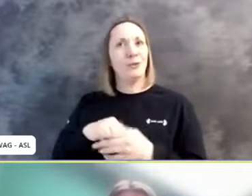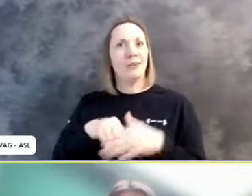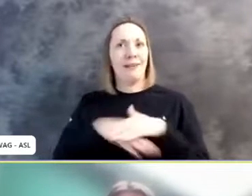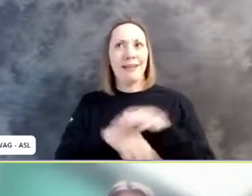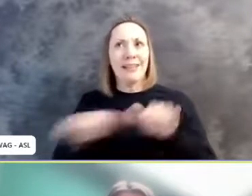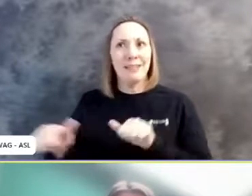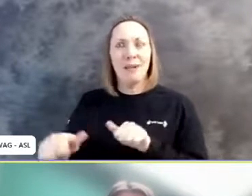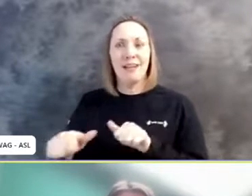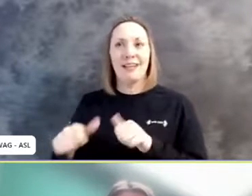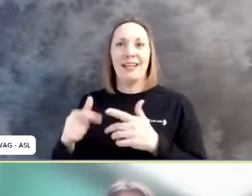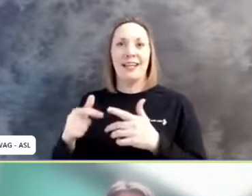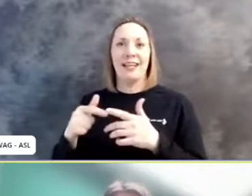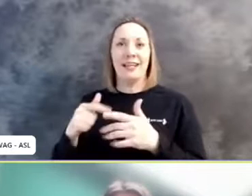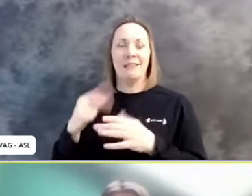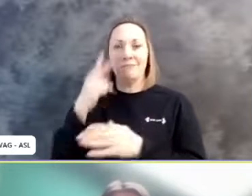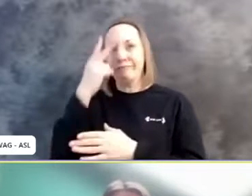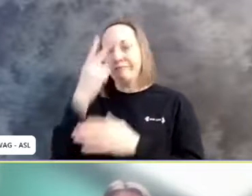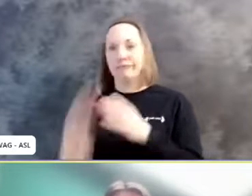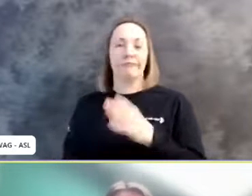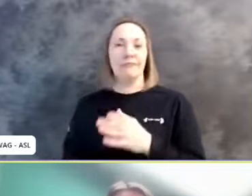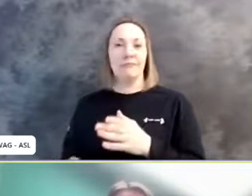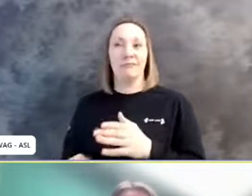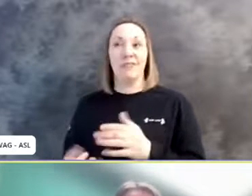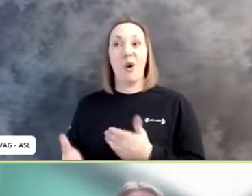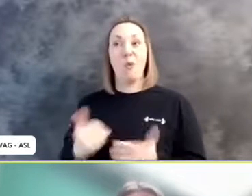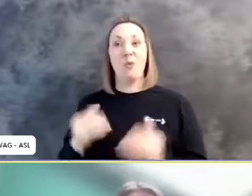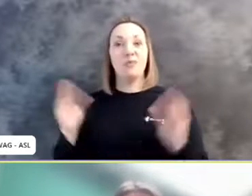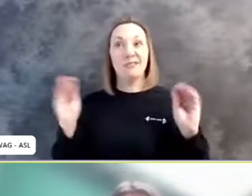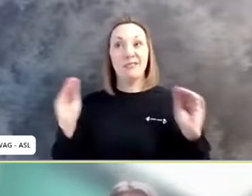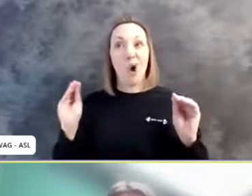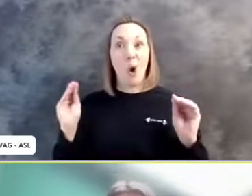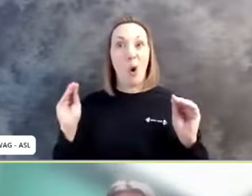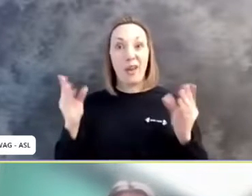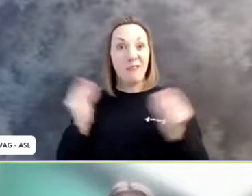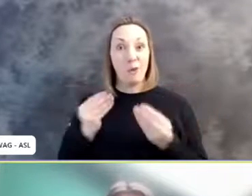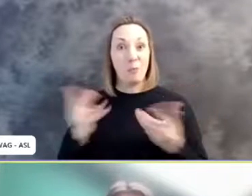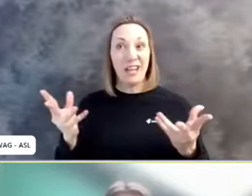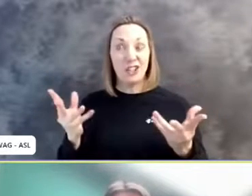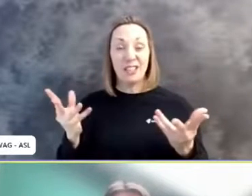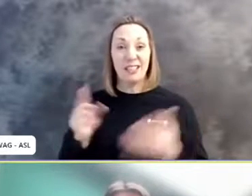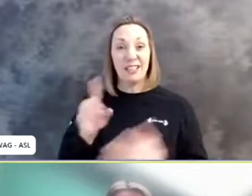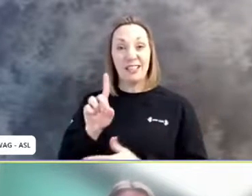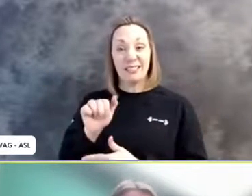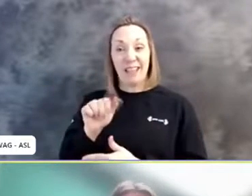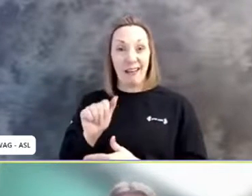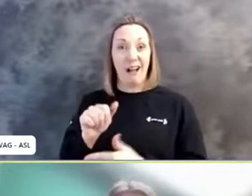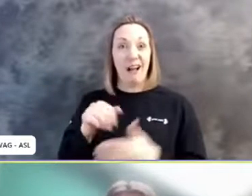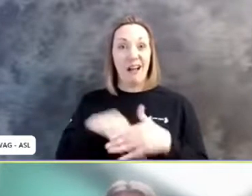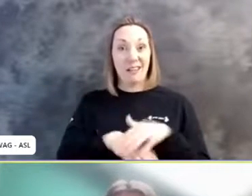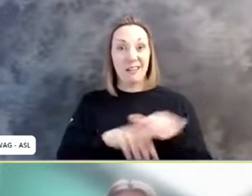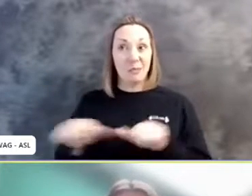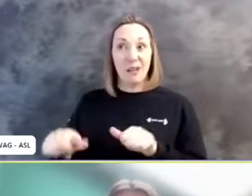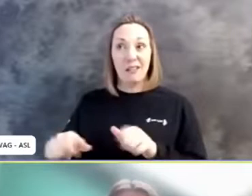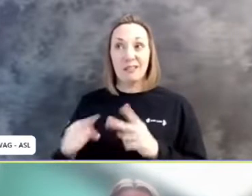it had to be accessible. That got me into the data accessibility black hole where at that point there was